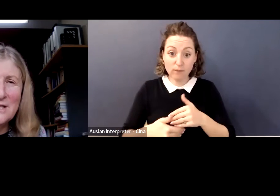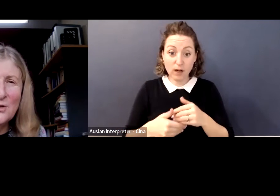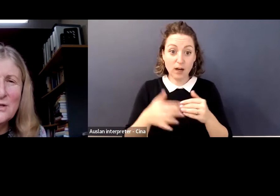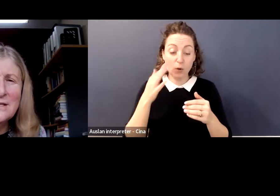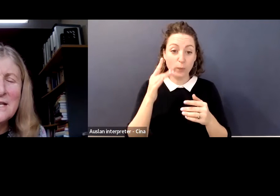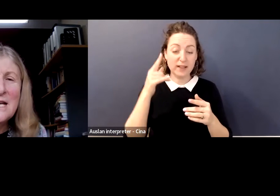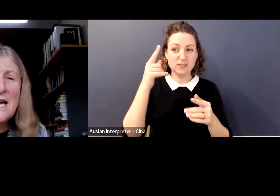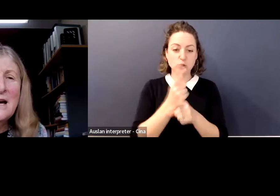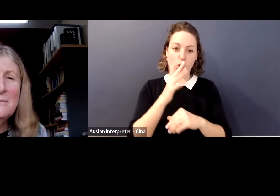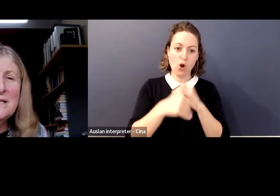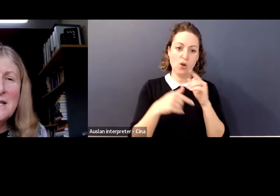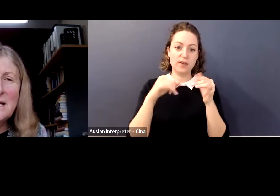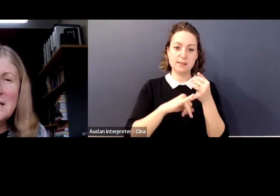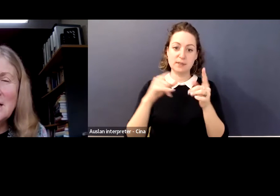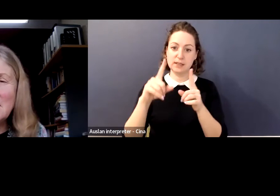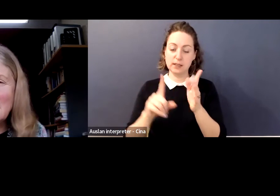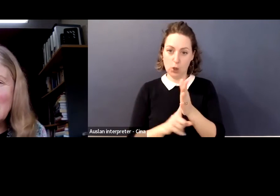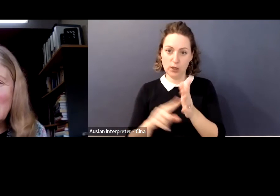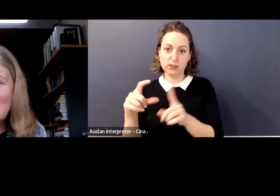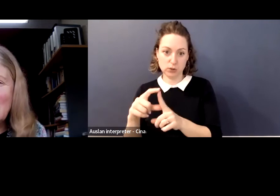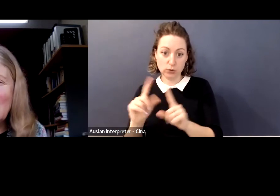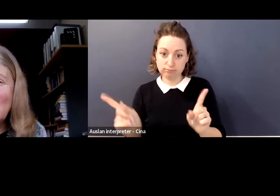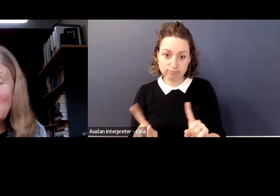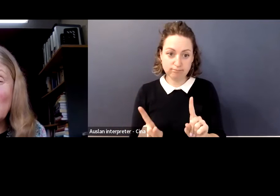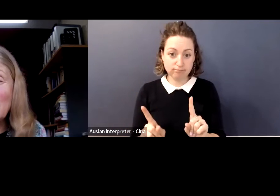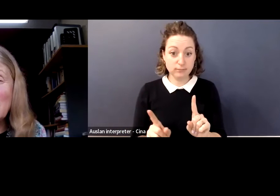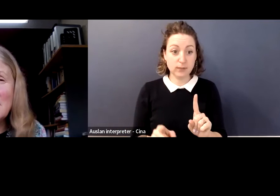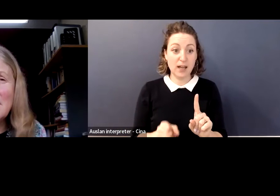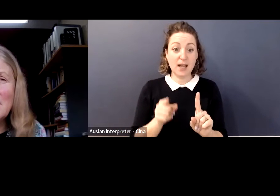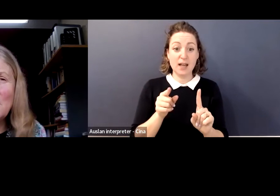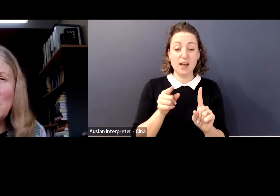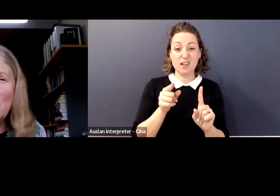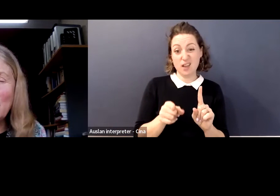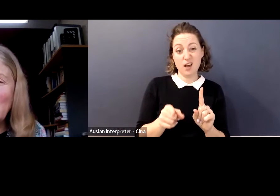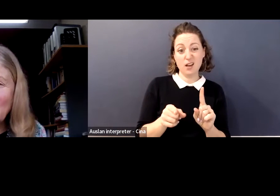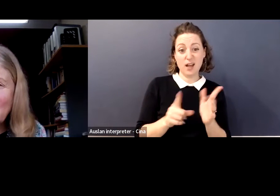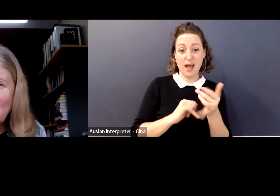disorders is that it is considered... Learning disorders are considered to be neurobiological